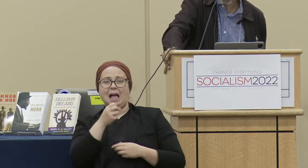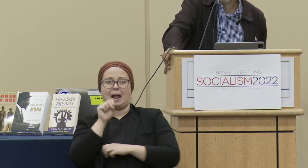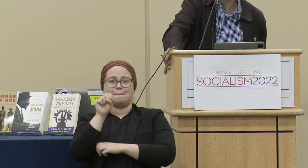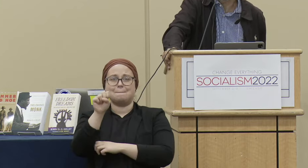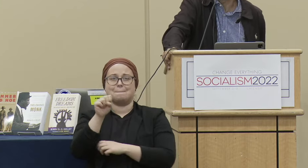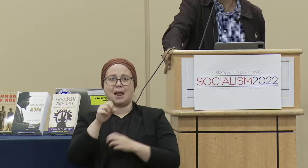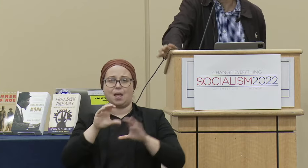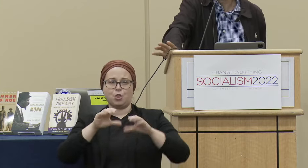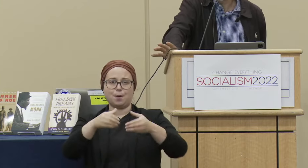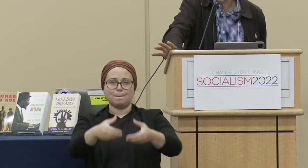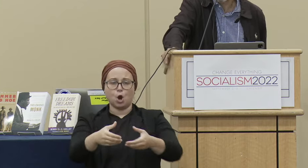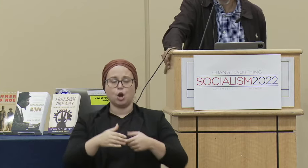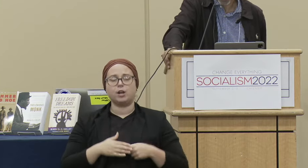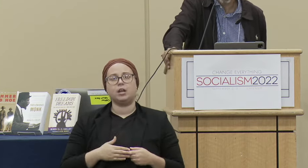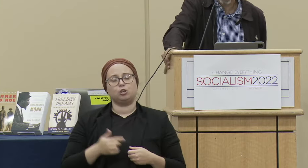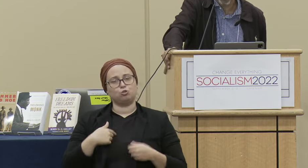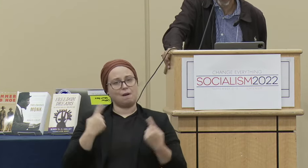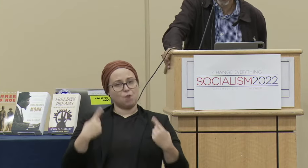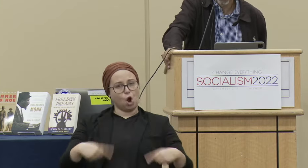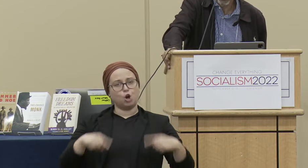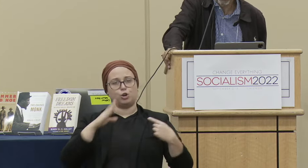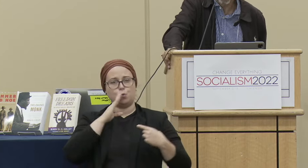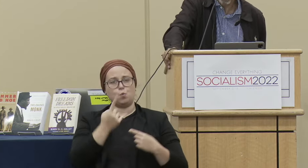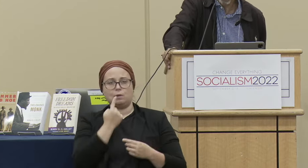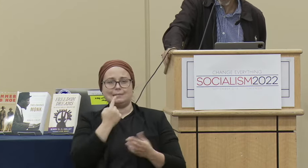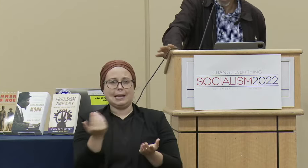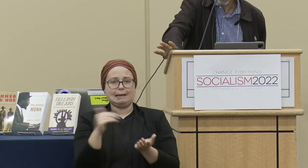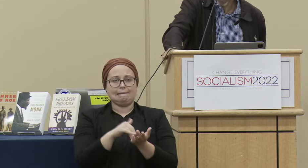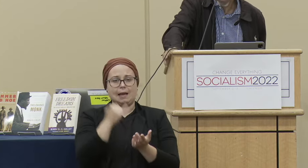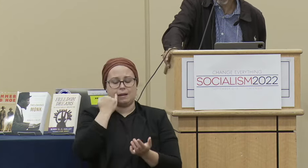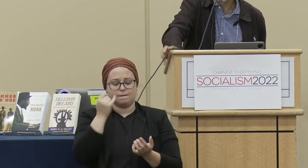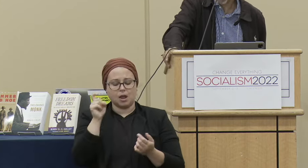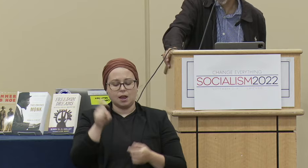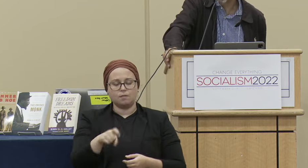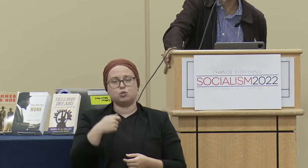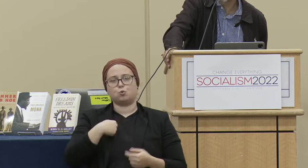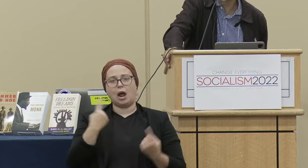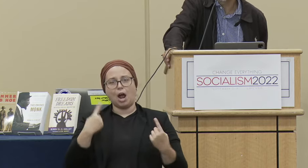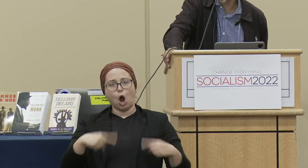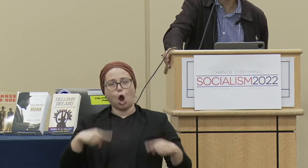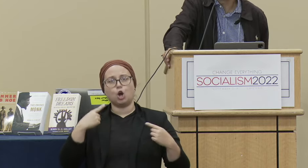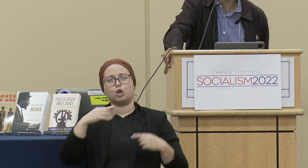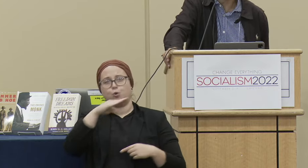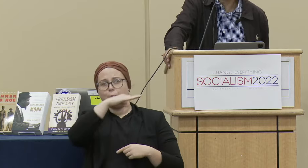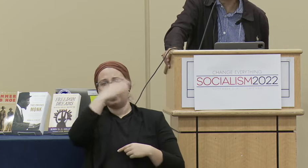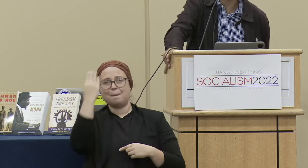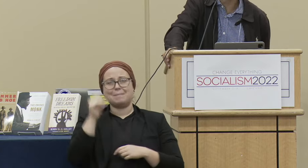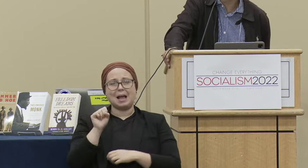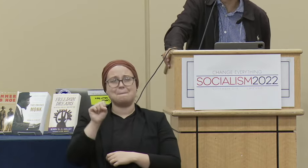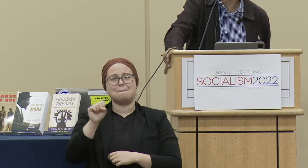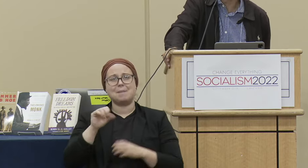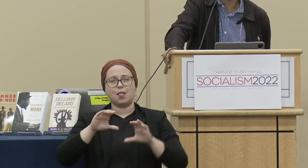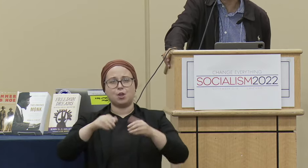Black Panther Party under the leadership of Fred Hampton , which I argue, and hear me very carefully, because I'll repeat